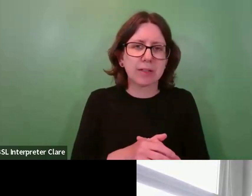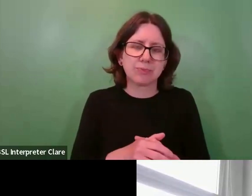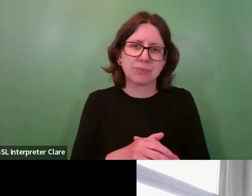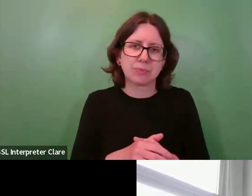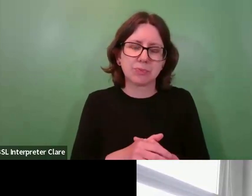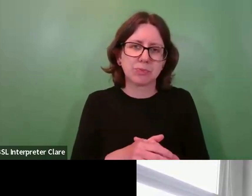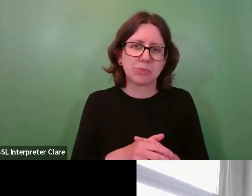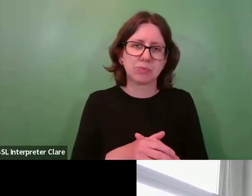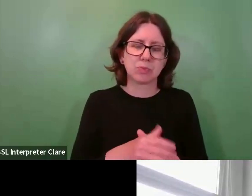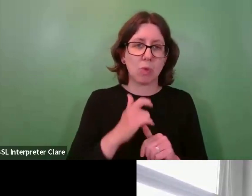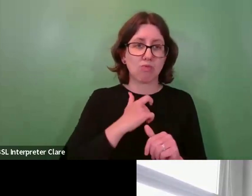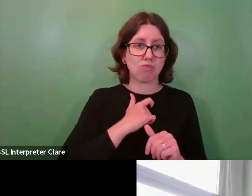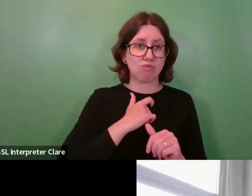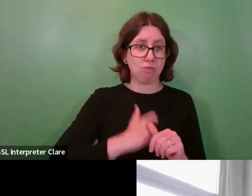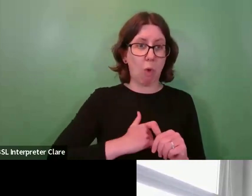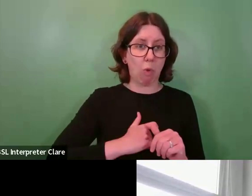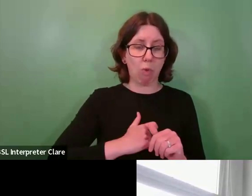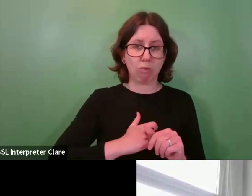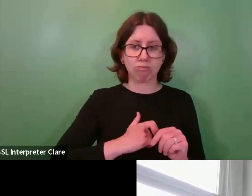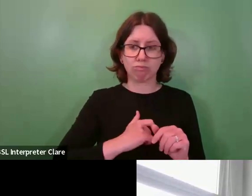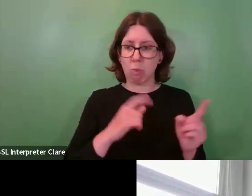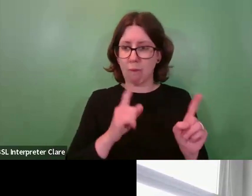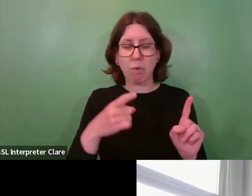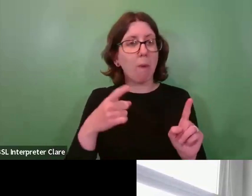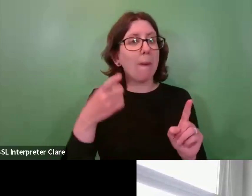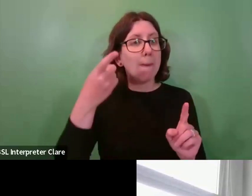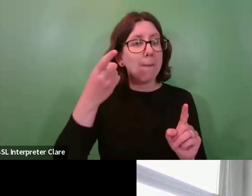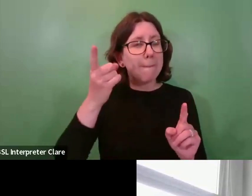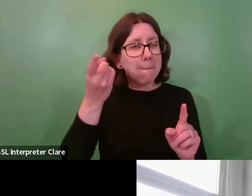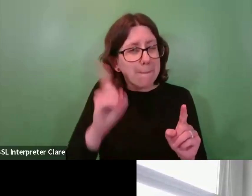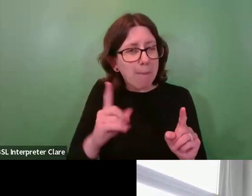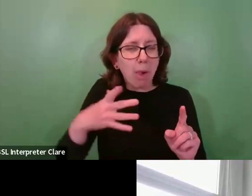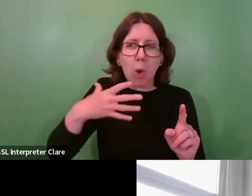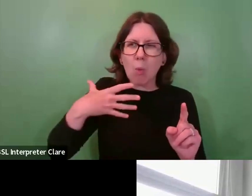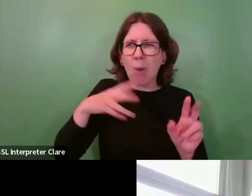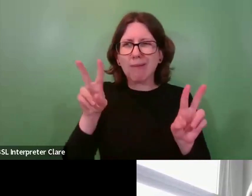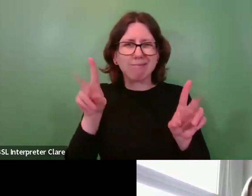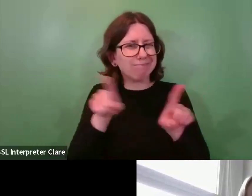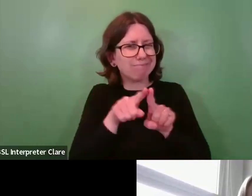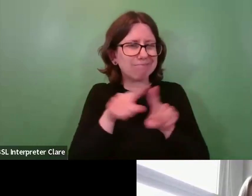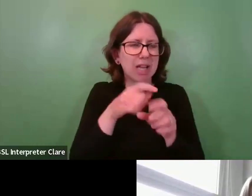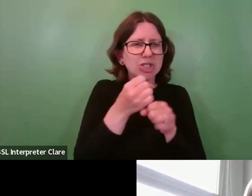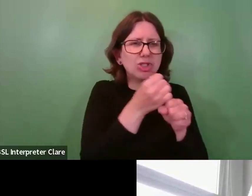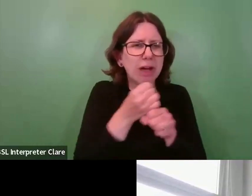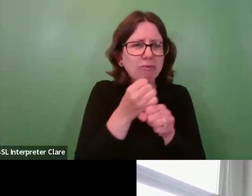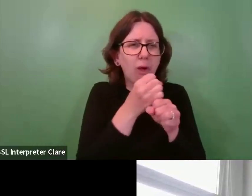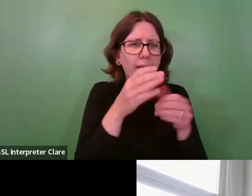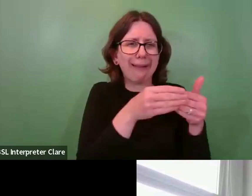are there for people that want to bring either, like, a general leadership or a logic